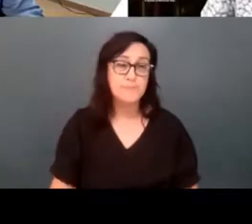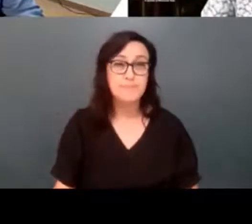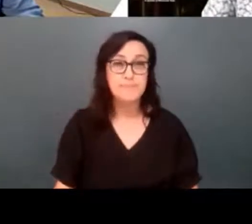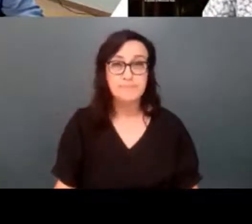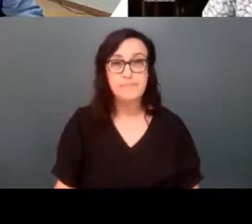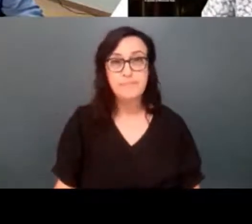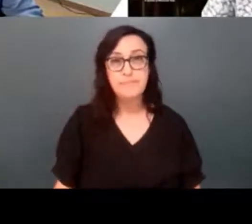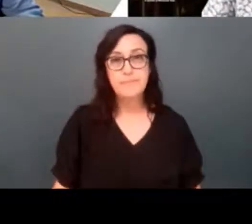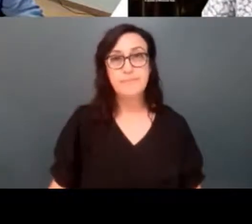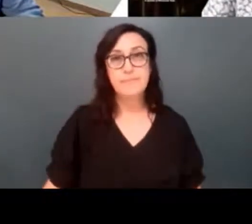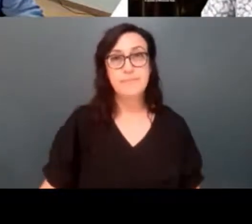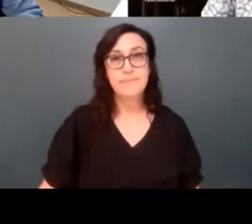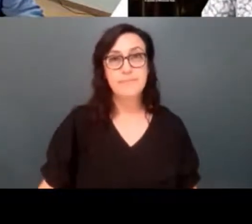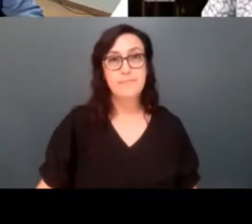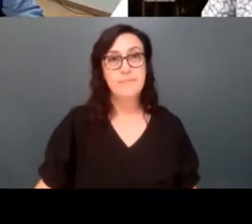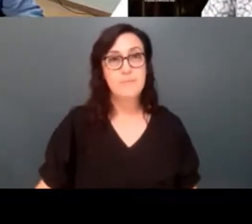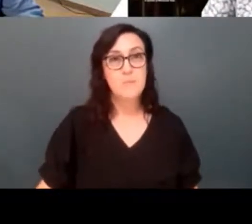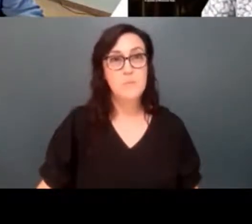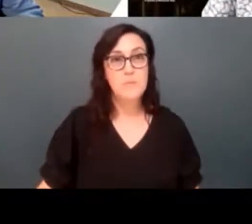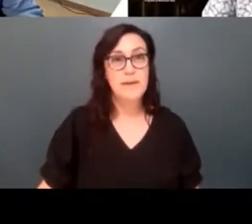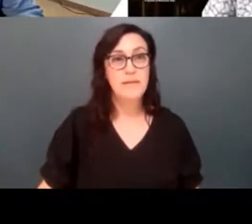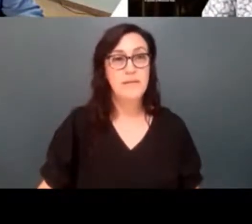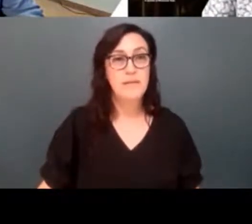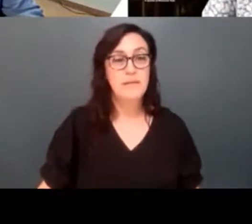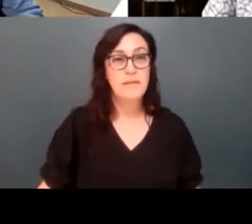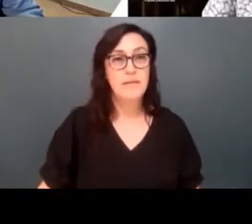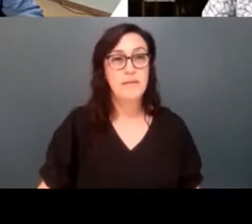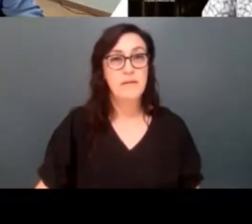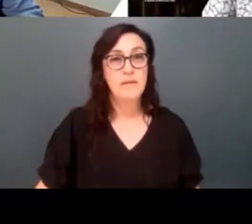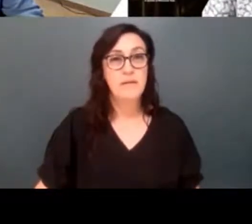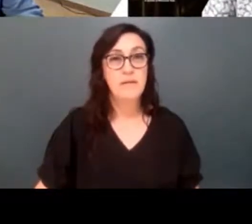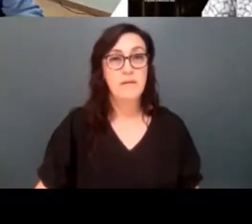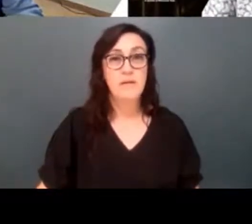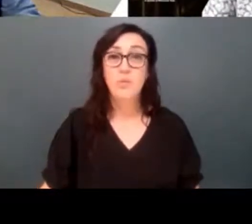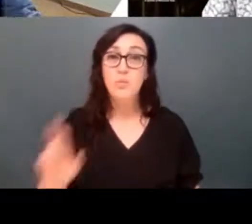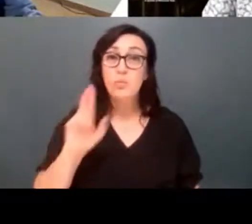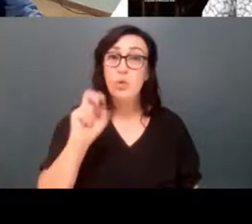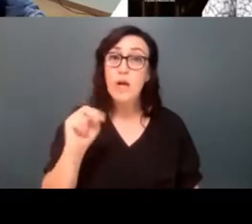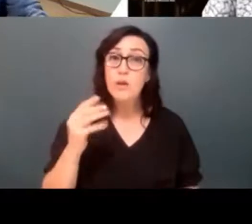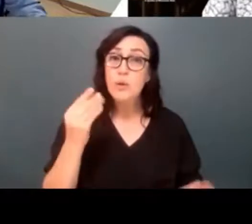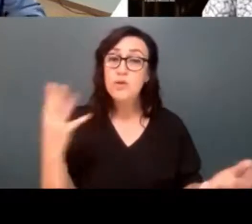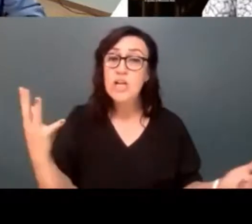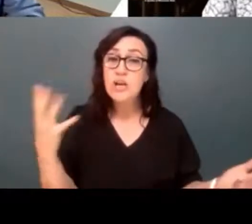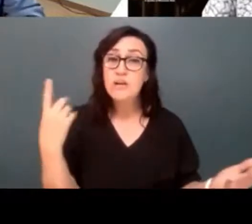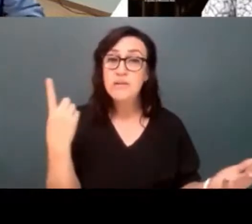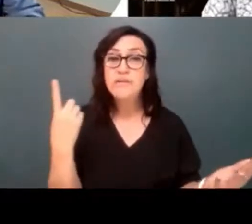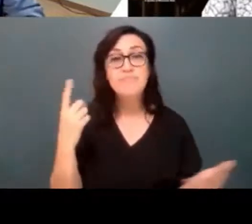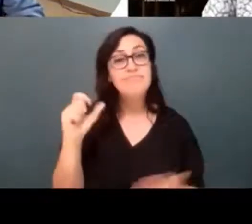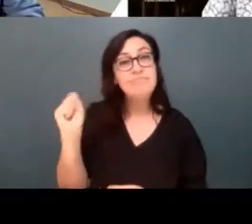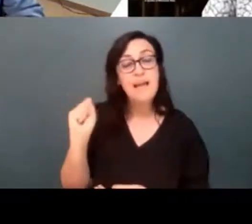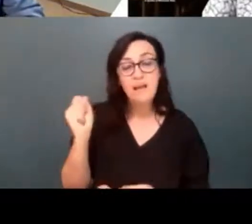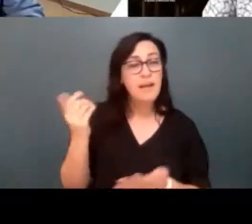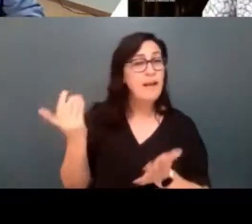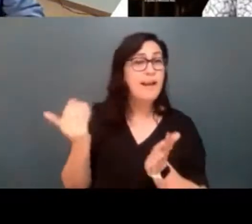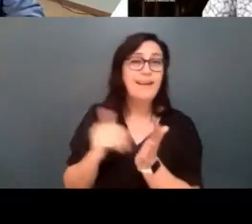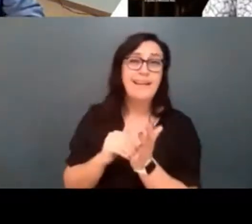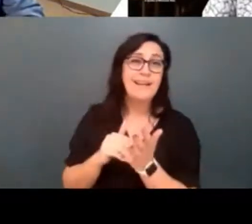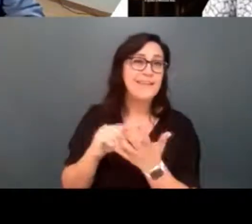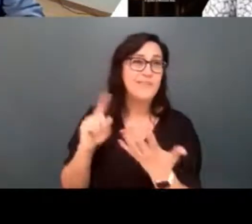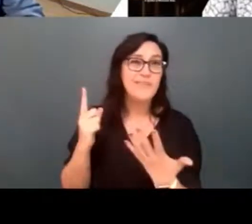Ron, I don't know if you want to share, please. Yeah. You know again, the risk of sounding like, Yeah, I agree.